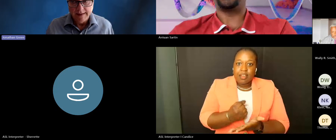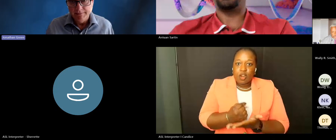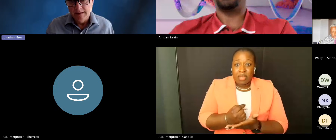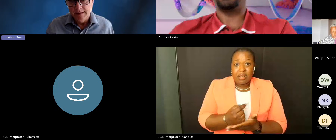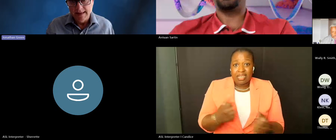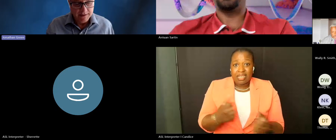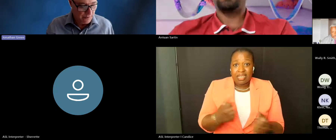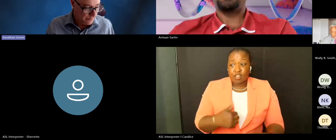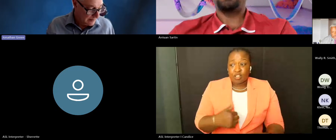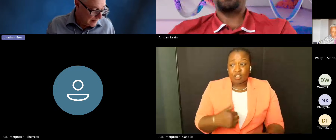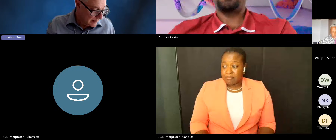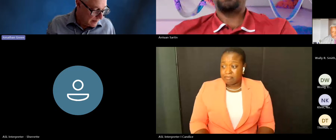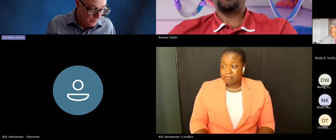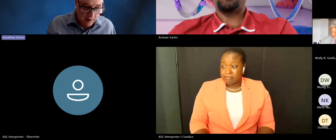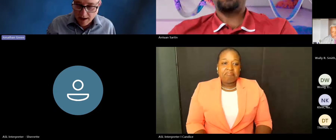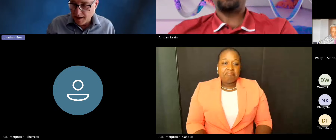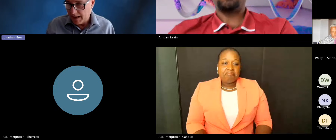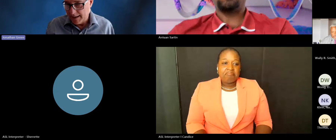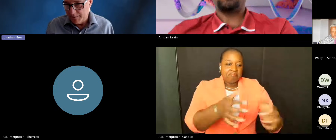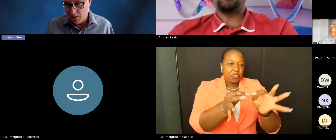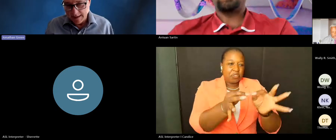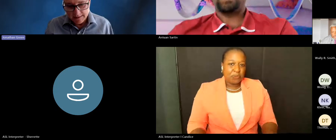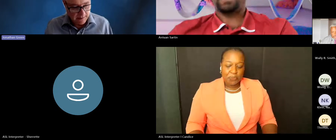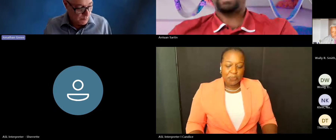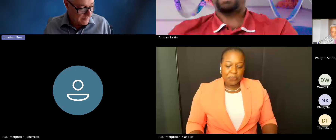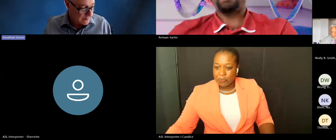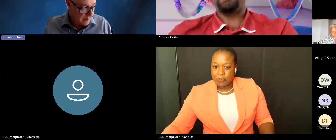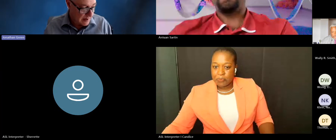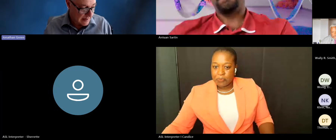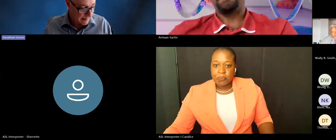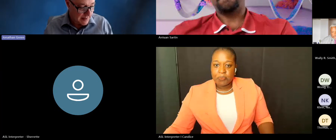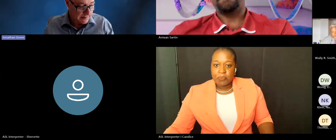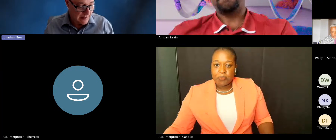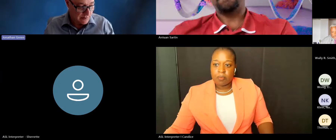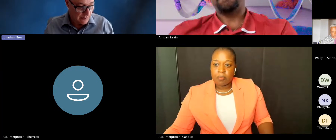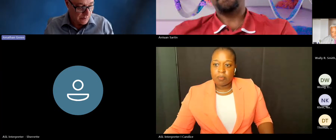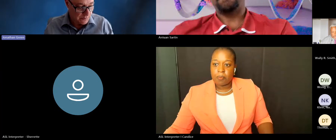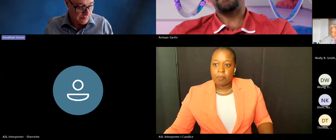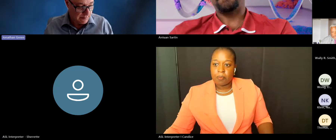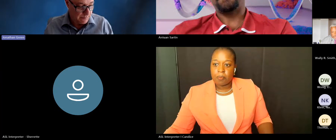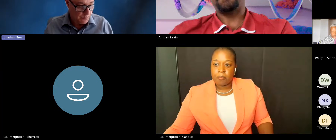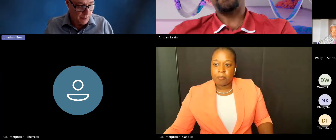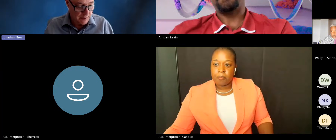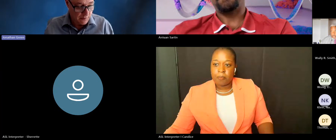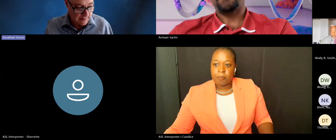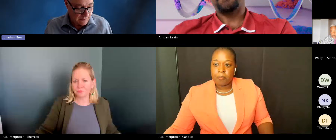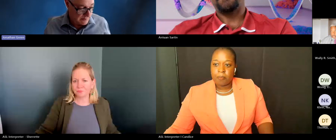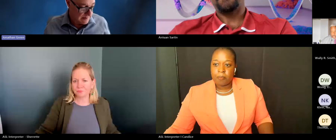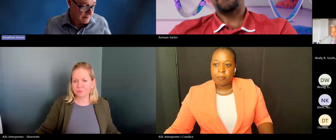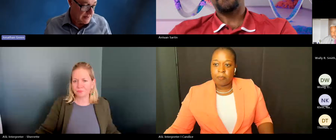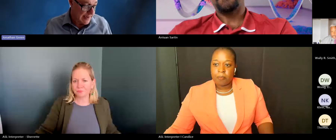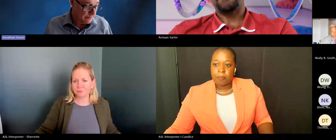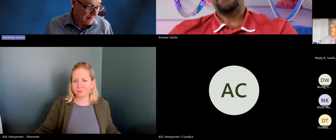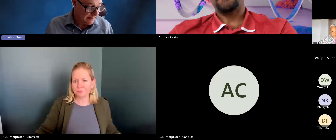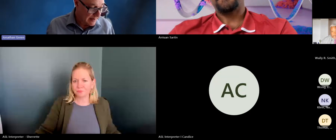Jonathan Green: Great. Thank you. I'm going to move us along. I apologize to those who put questions in the chat, and we have